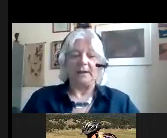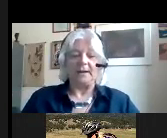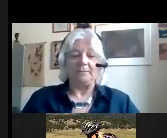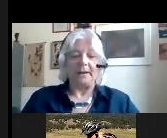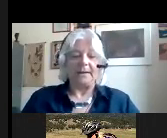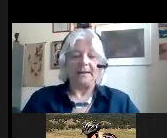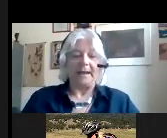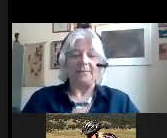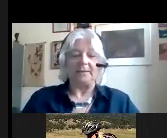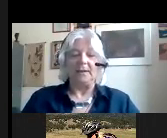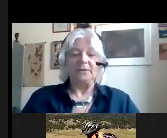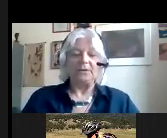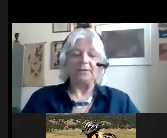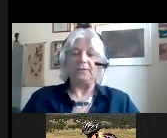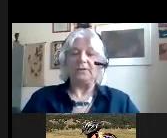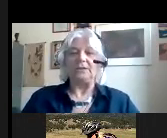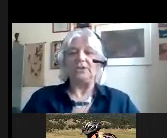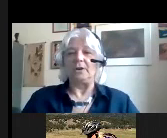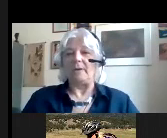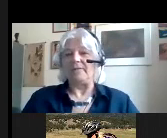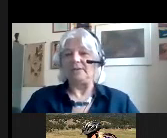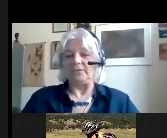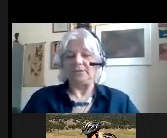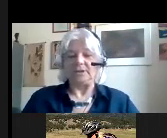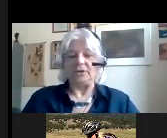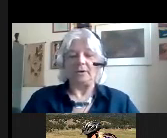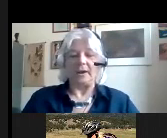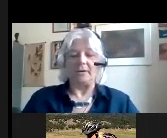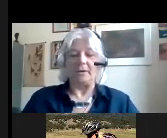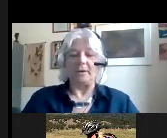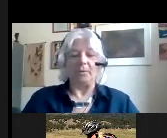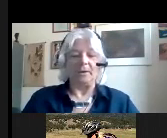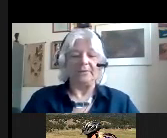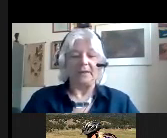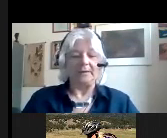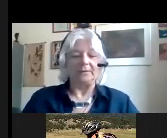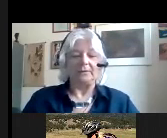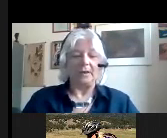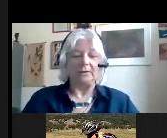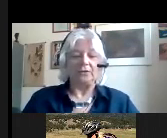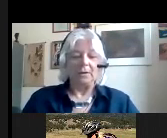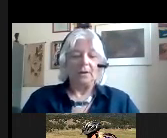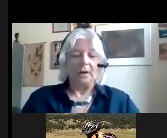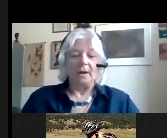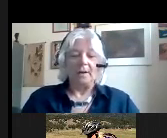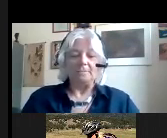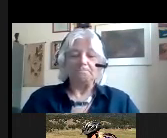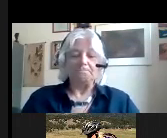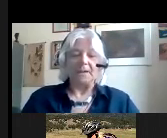that might need to happen, especially if there's any geographic differences in your area, employment settings, and such.